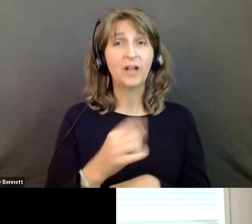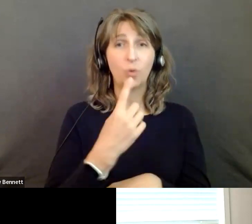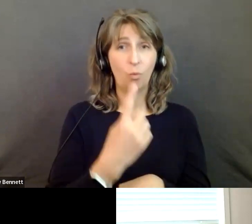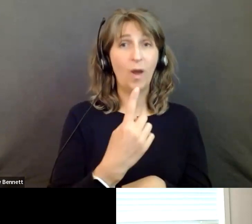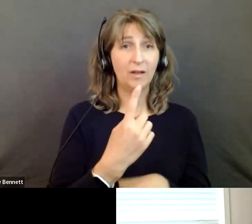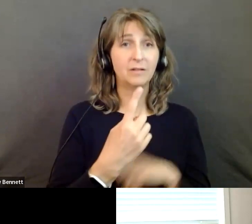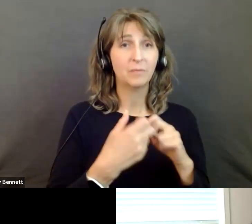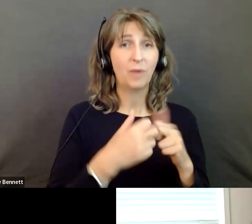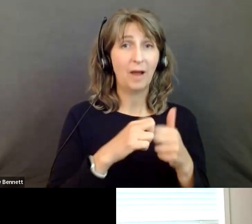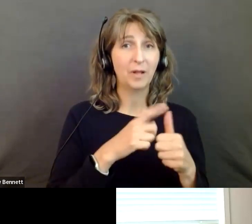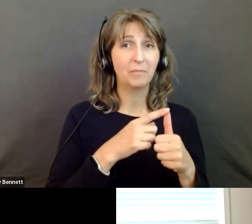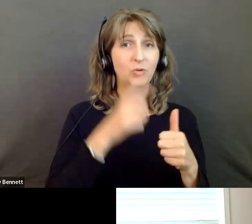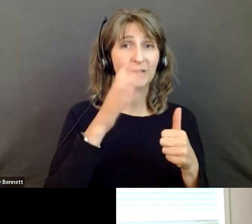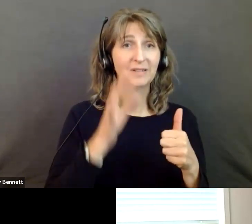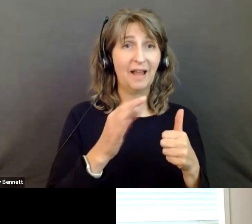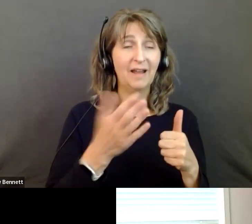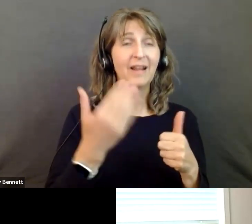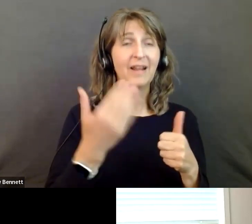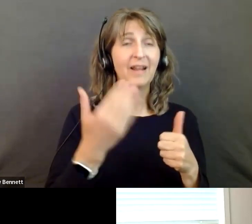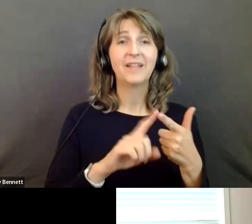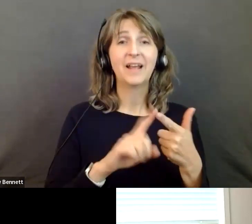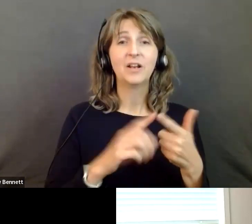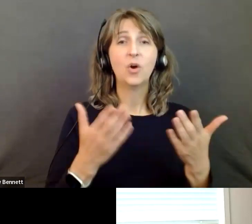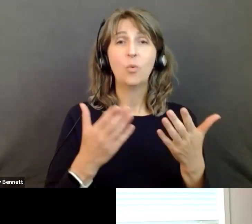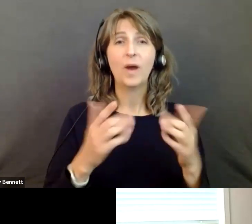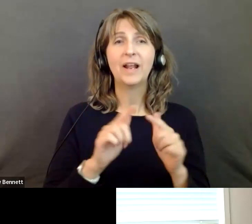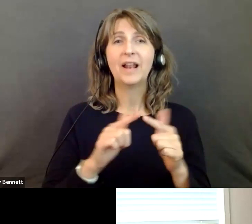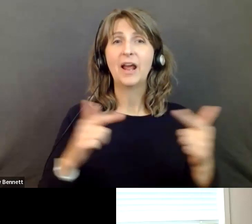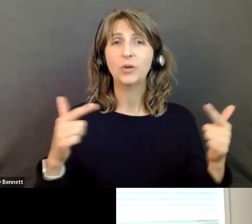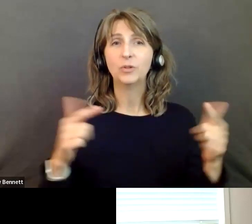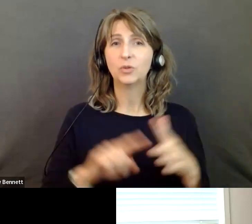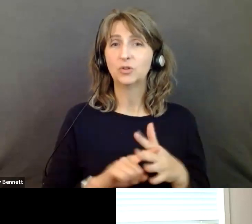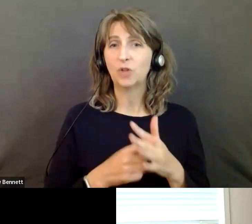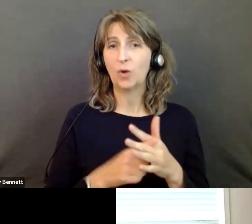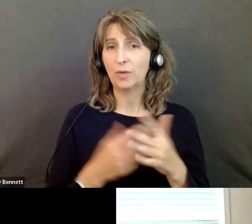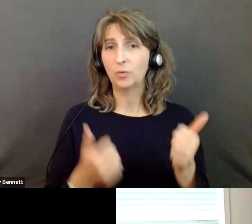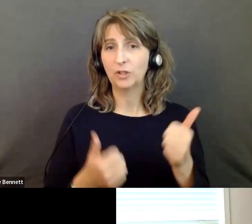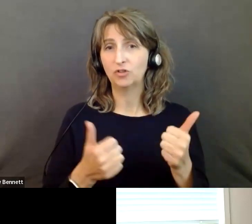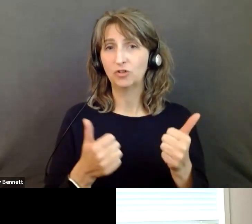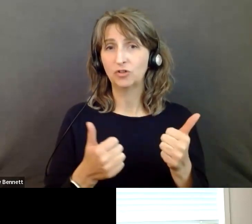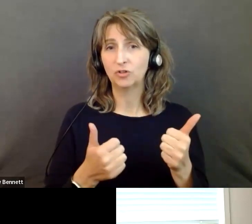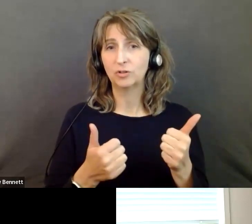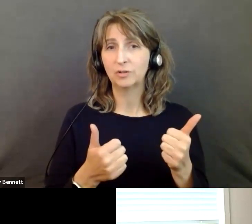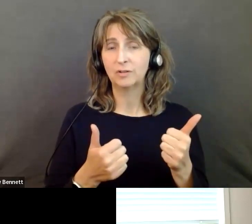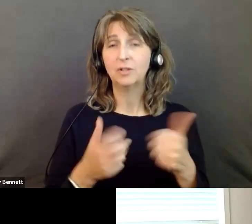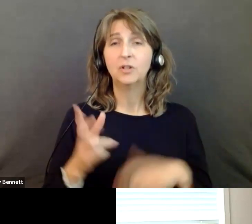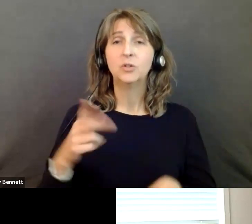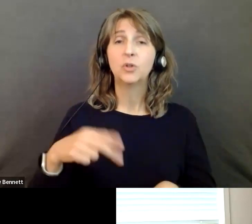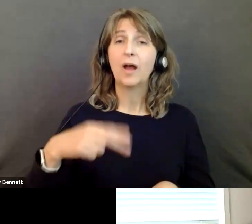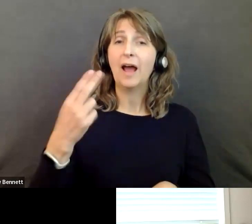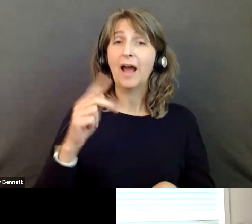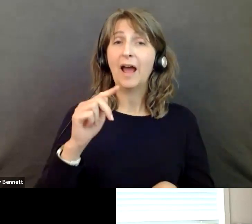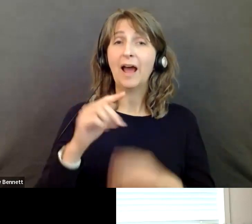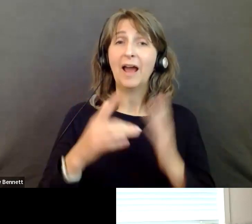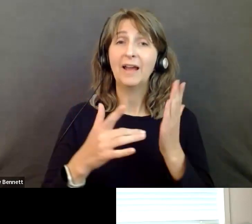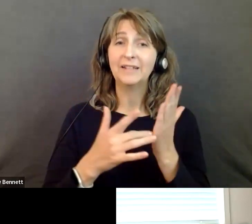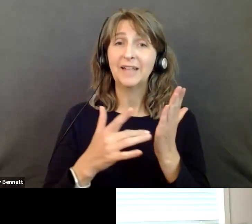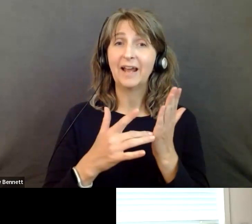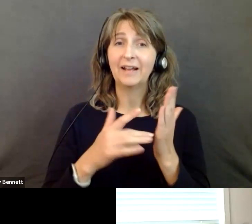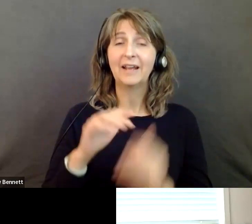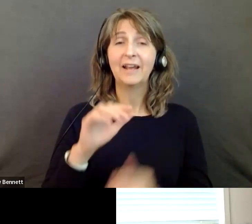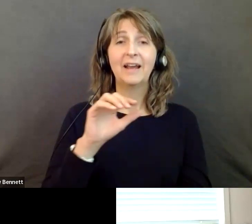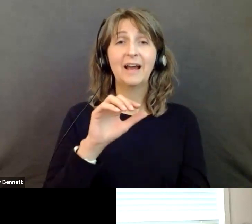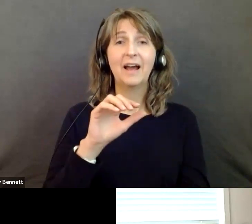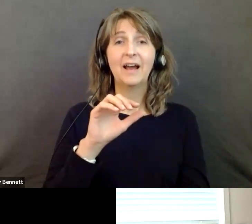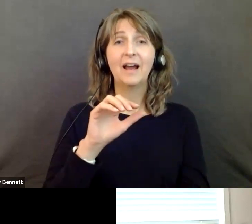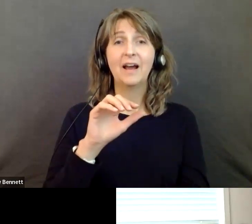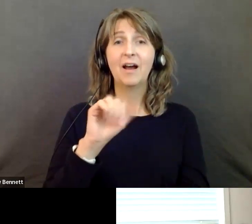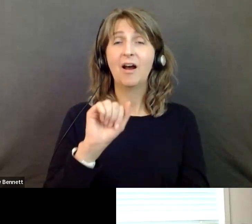The next thing is what language set do you start with? You know? So like all of these high-tech augmented communication devices and I'll show my screen real quick and I'm just showing one to show you what I'm talking about.